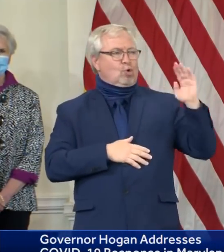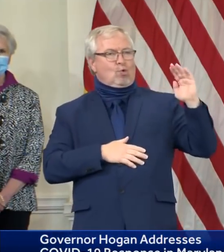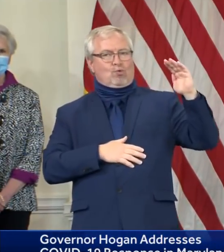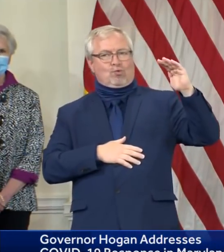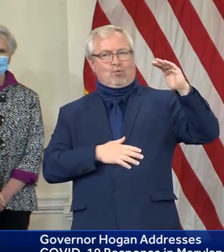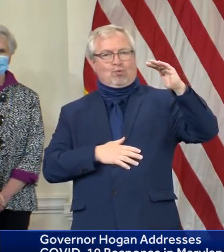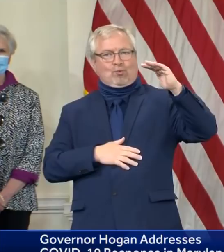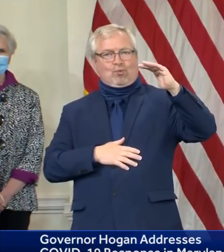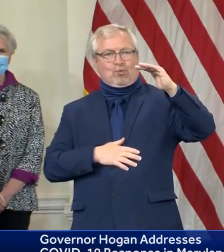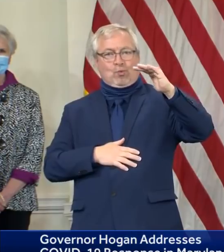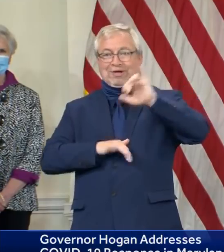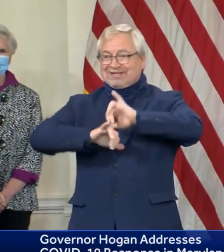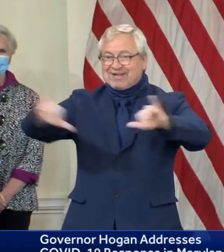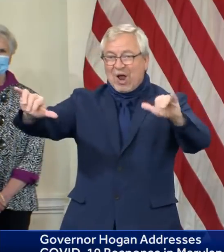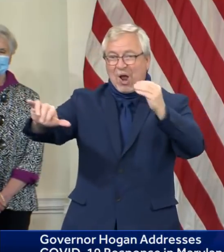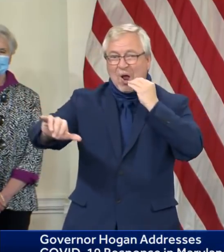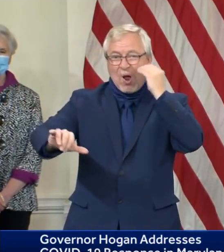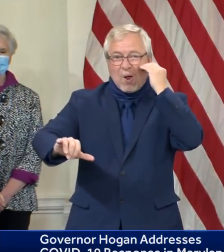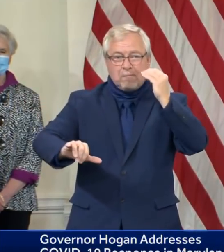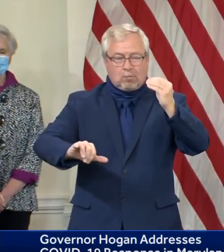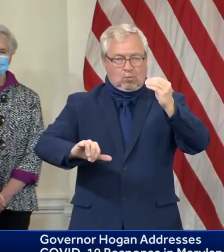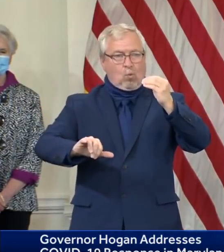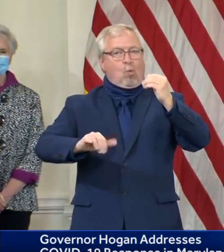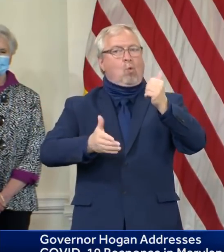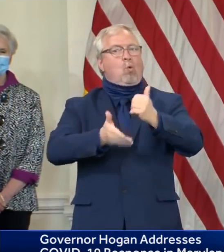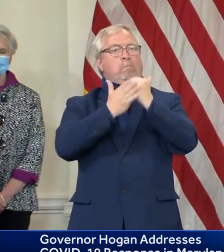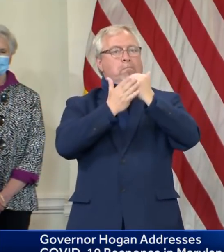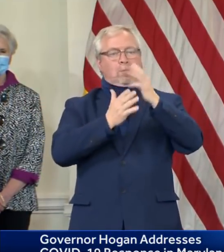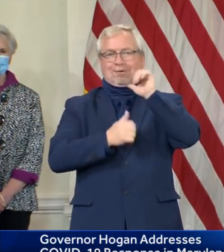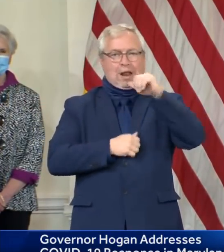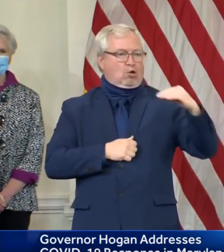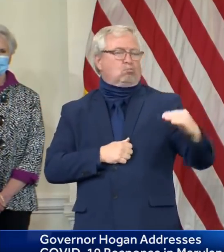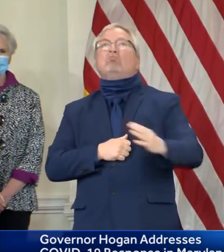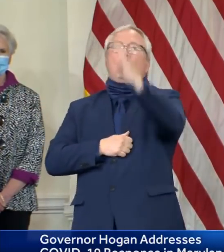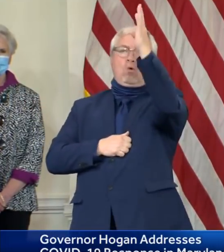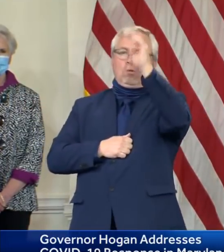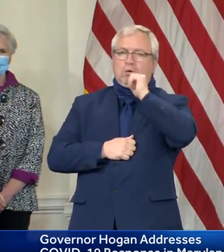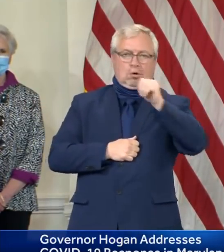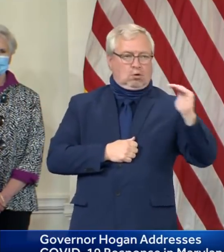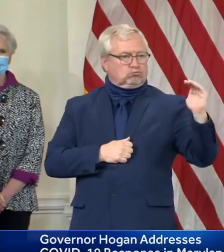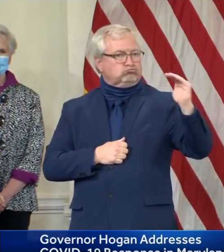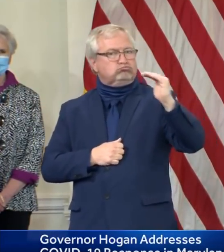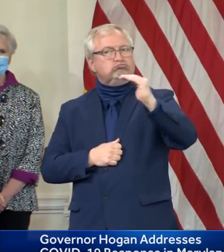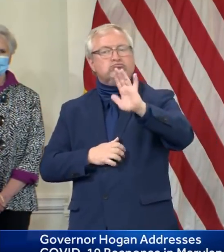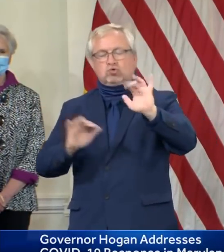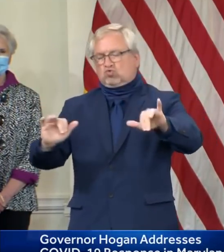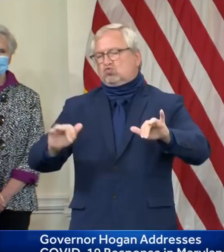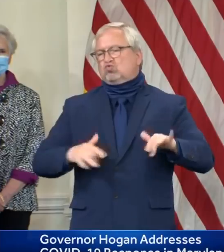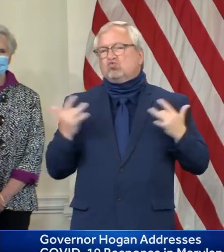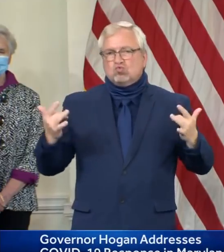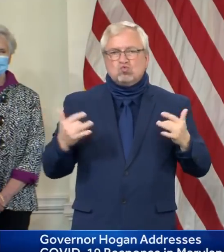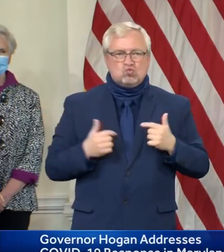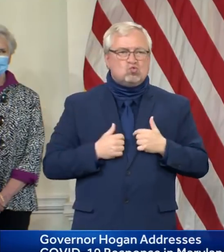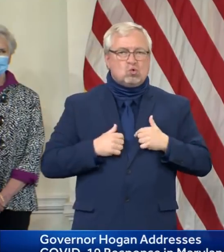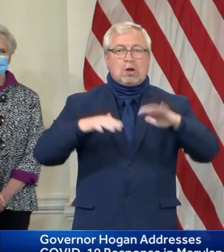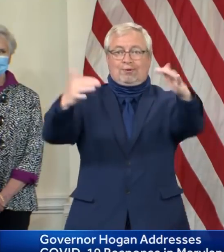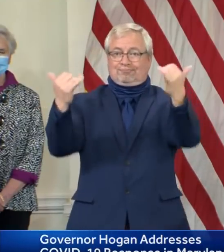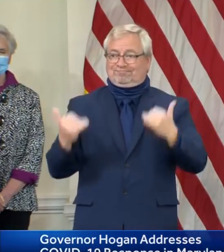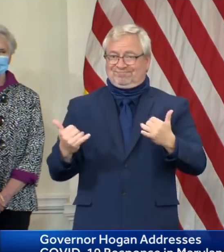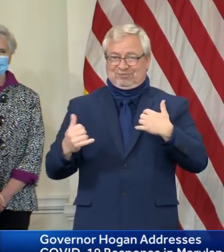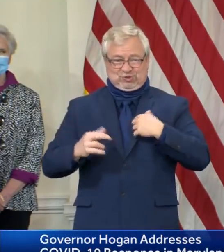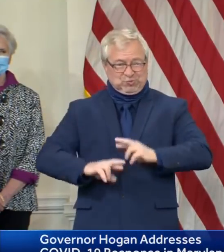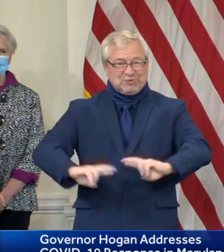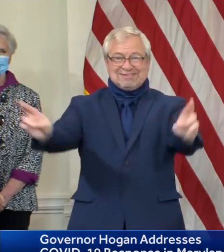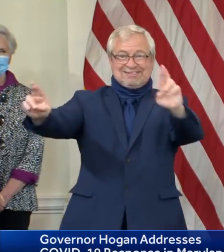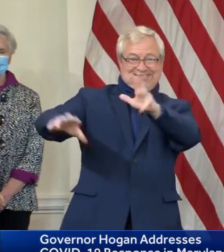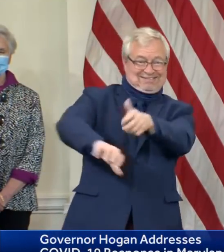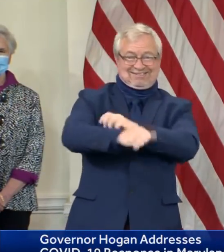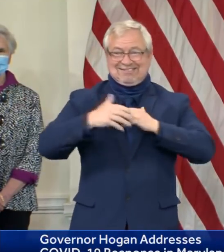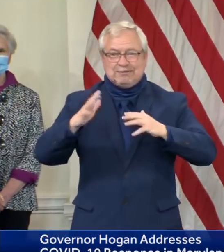THE NUMBERS OF INFECTIONS ARE SO MUCH BETTER THAN THEY WOULD OF BEEN.